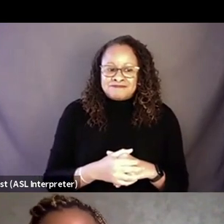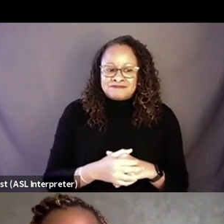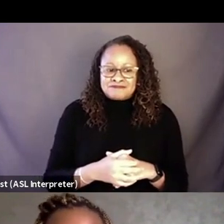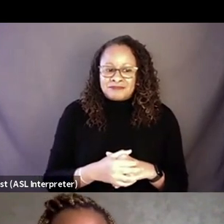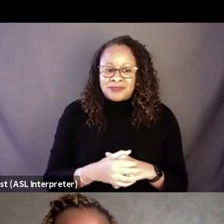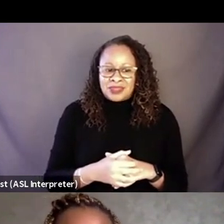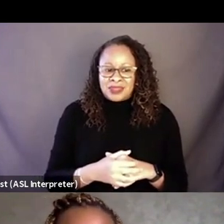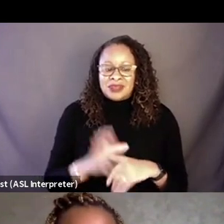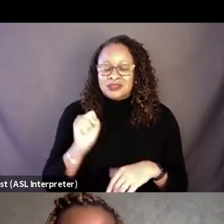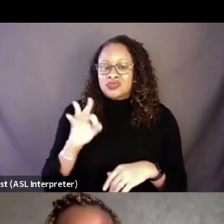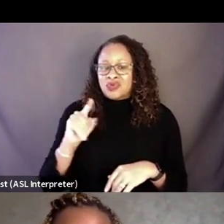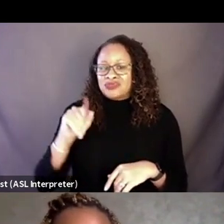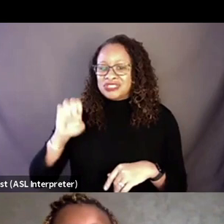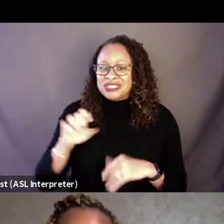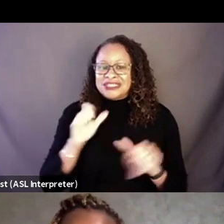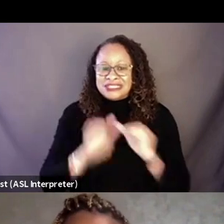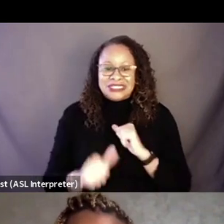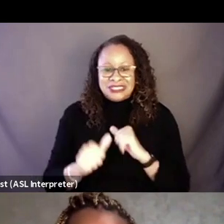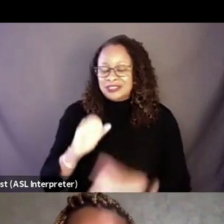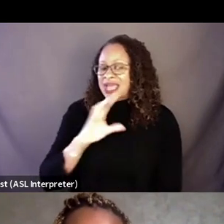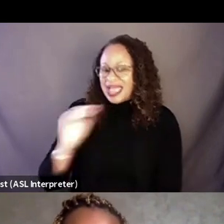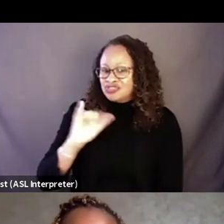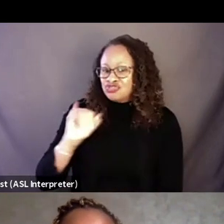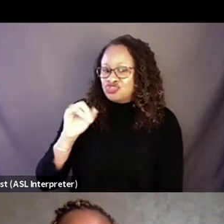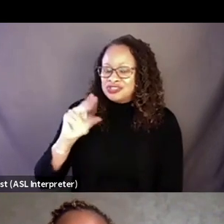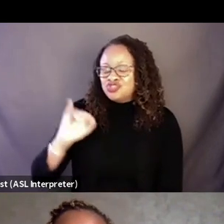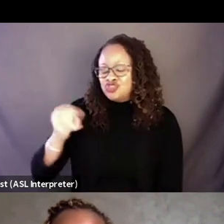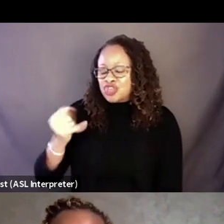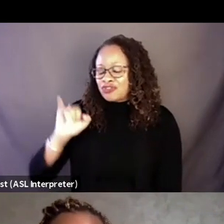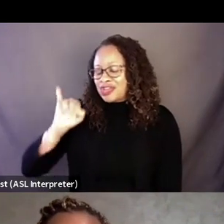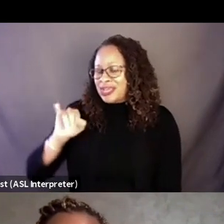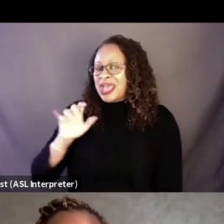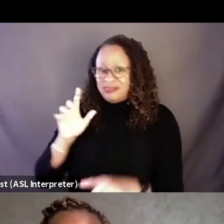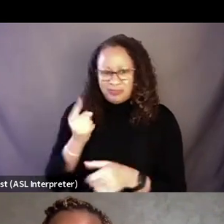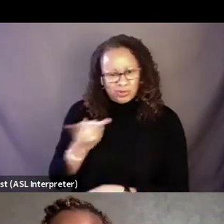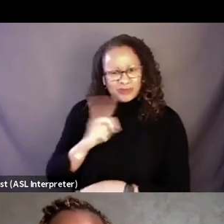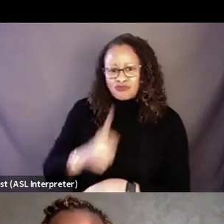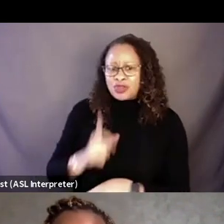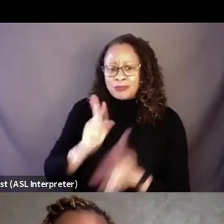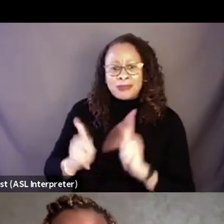from Softie and Njeri, they are who they are, yeah. And we leaned into that and we just